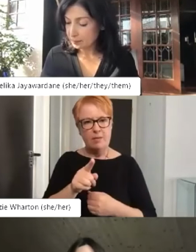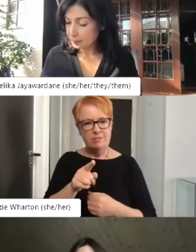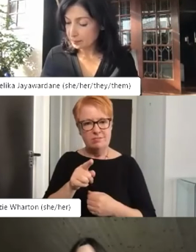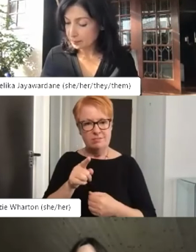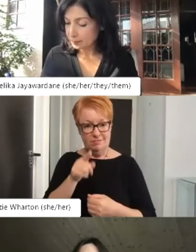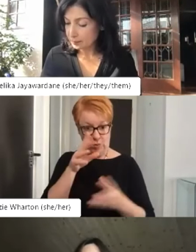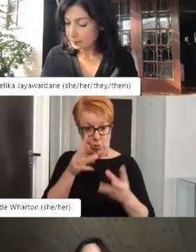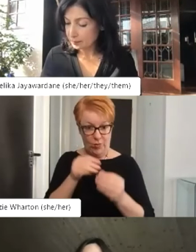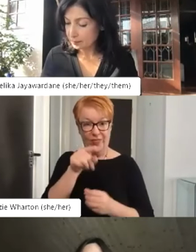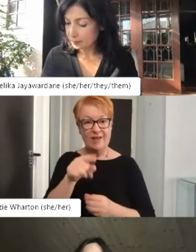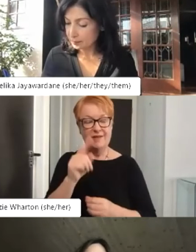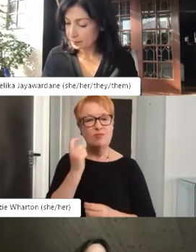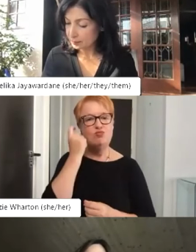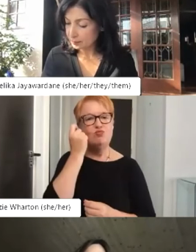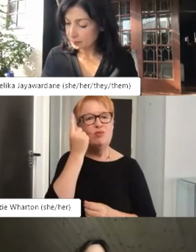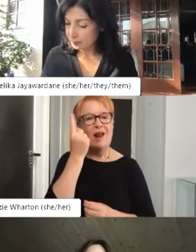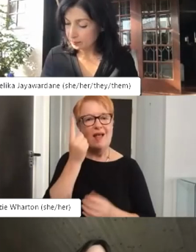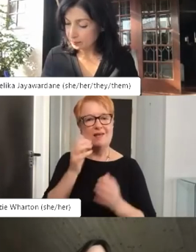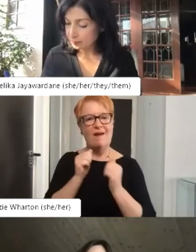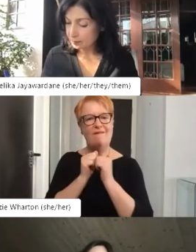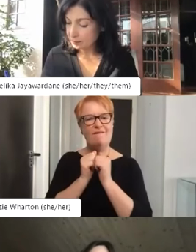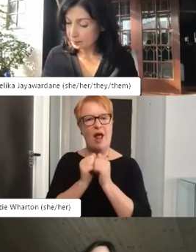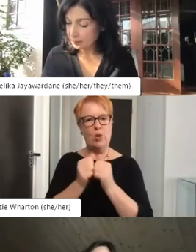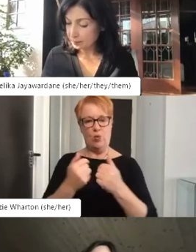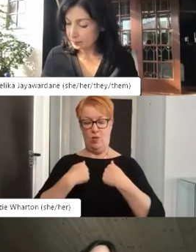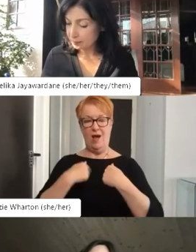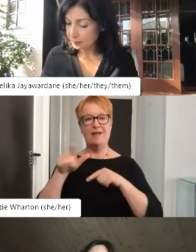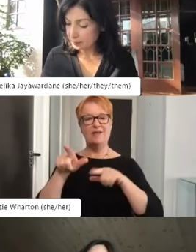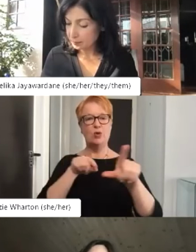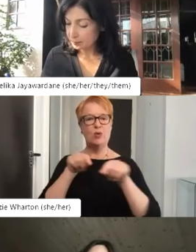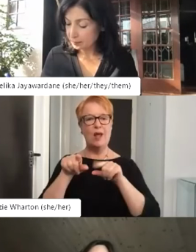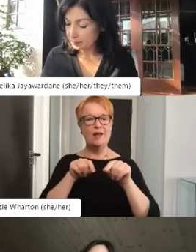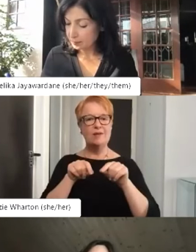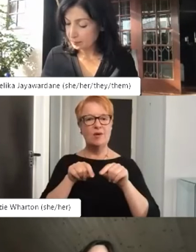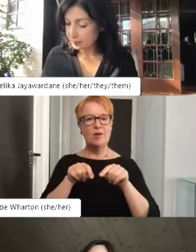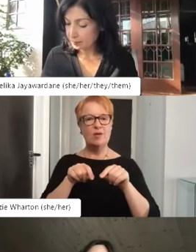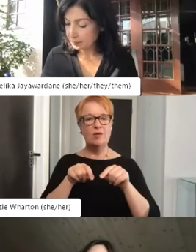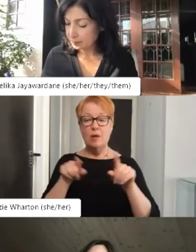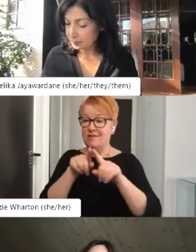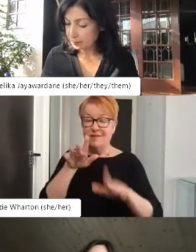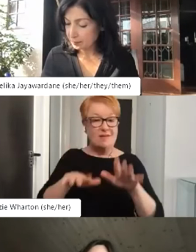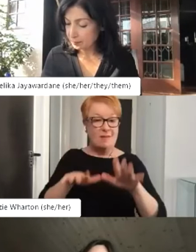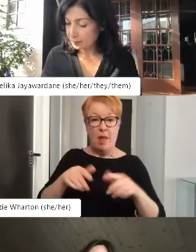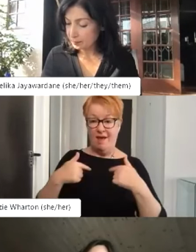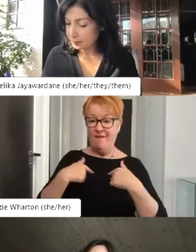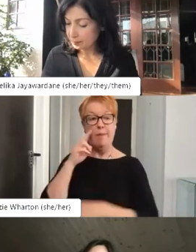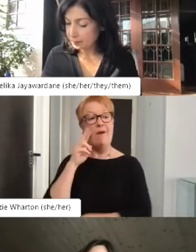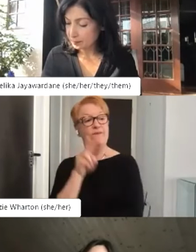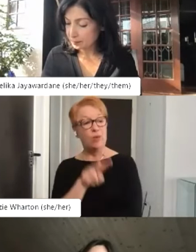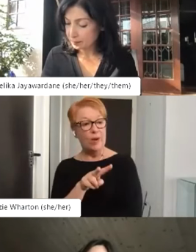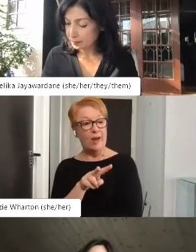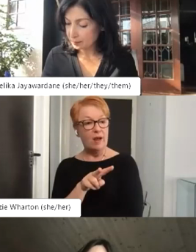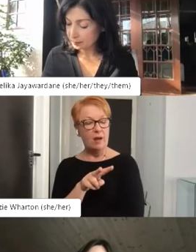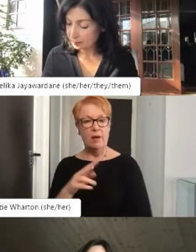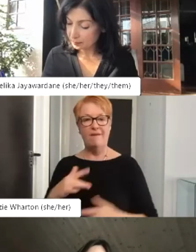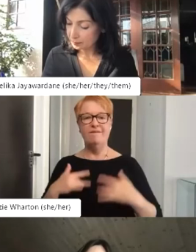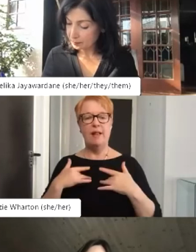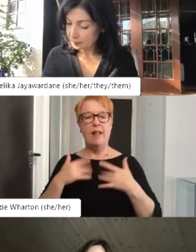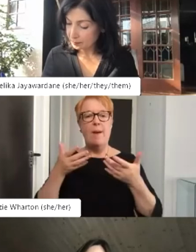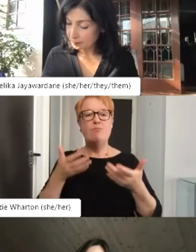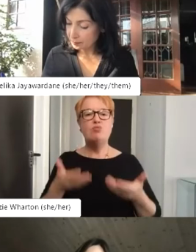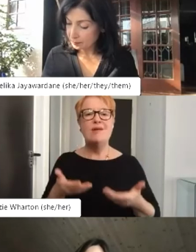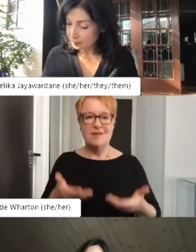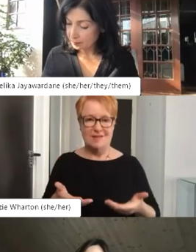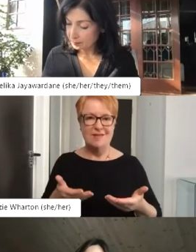which I was of value as a viewer, is presence - this feeling of heightened presence in every